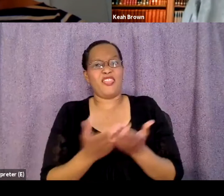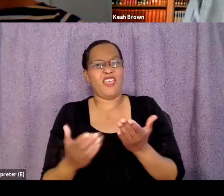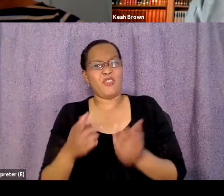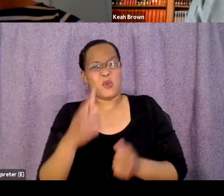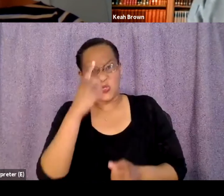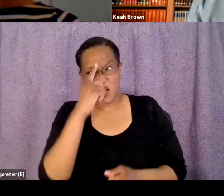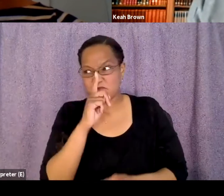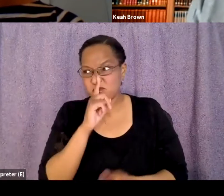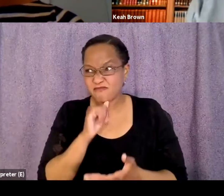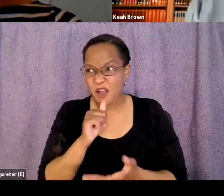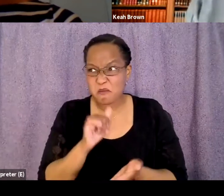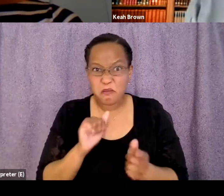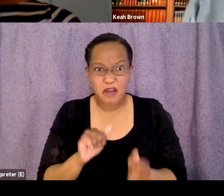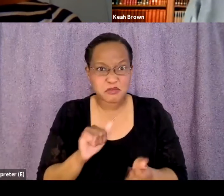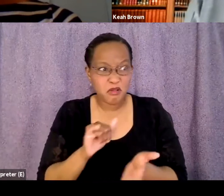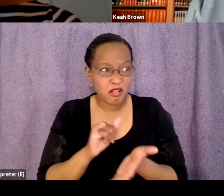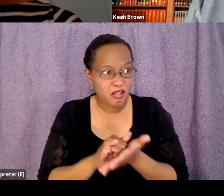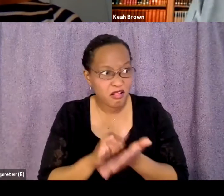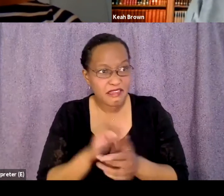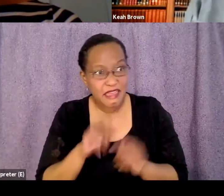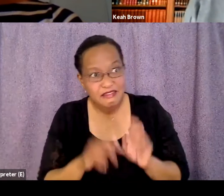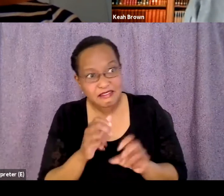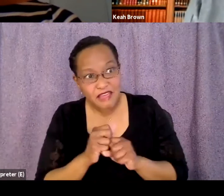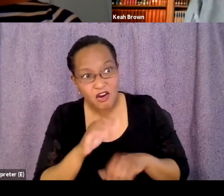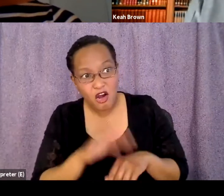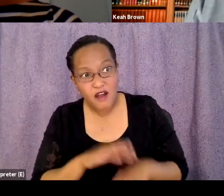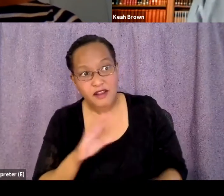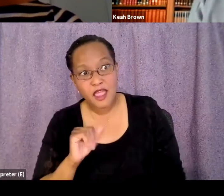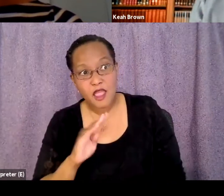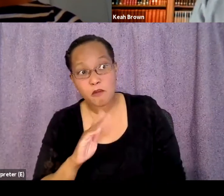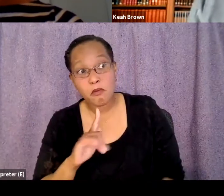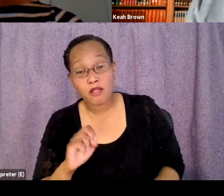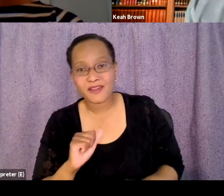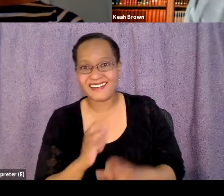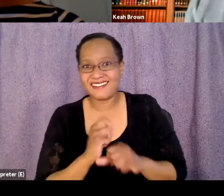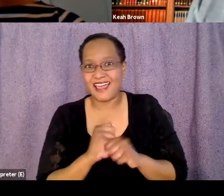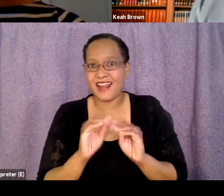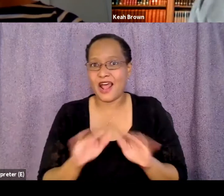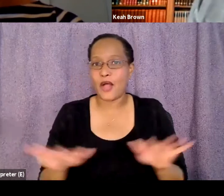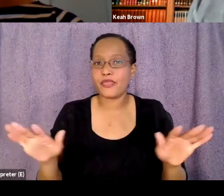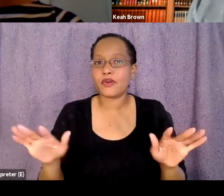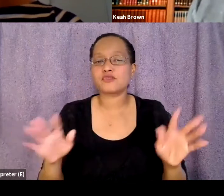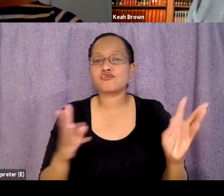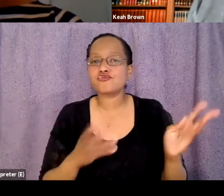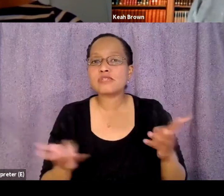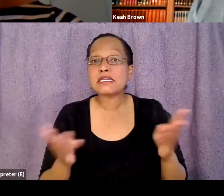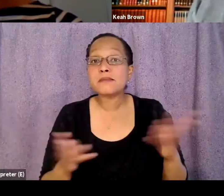Keah Brown: On you know cable out there, you know streamers, for better or worse, are a